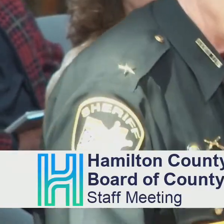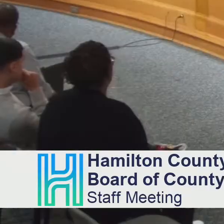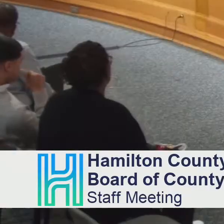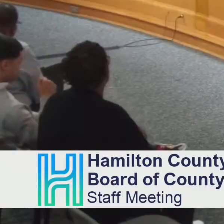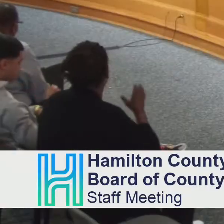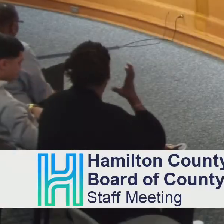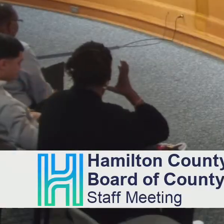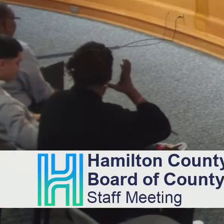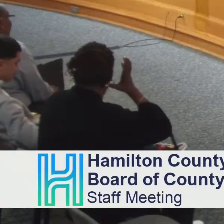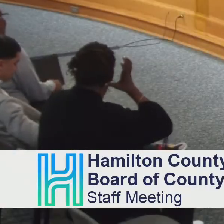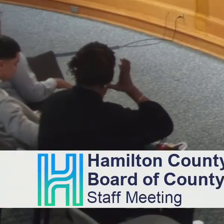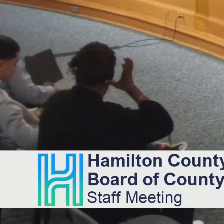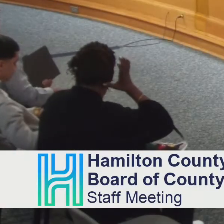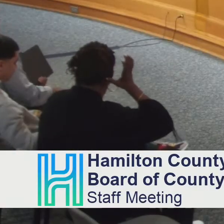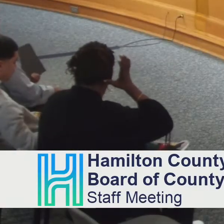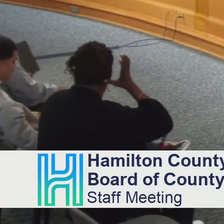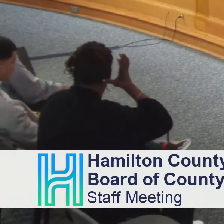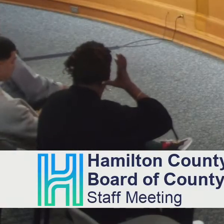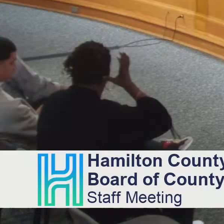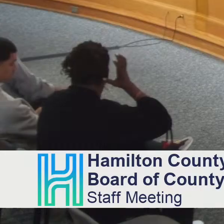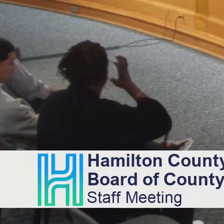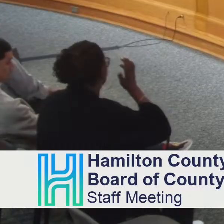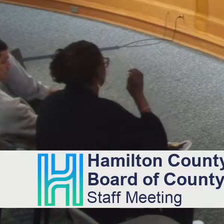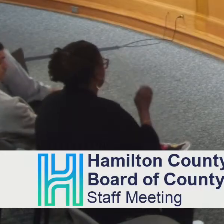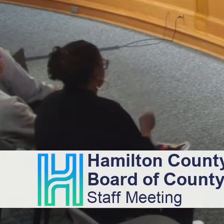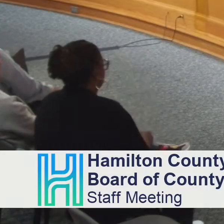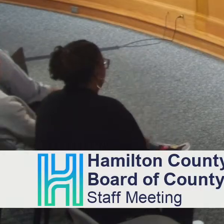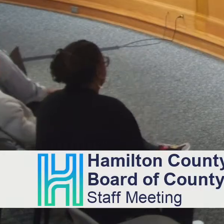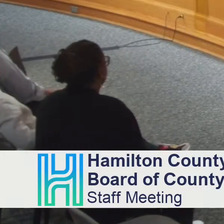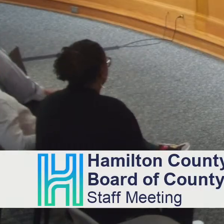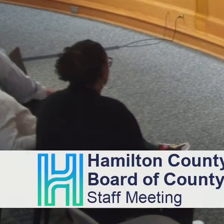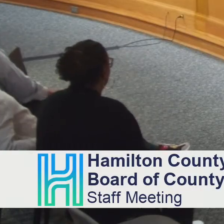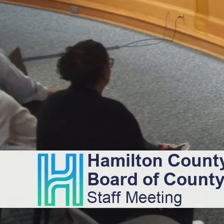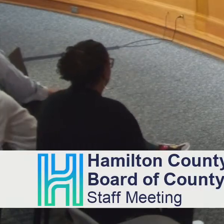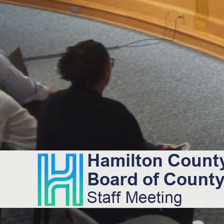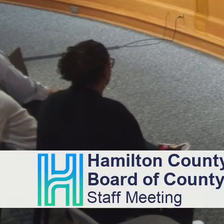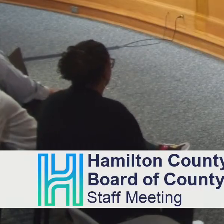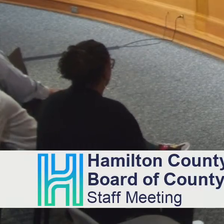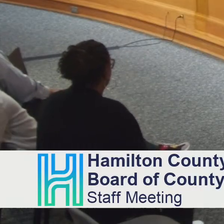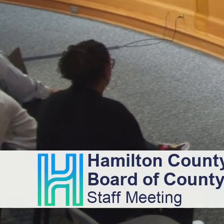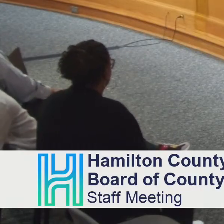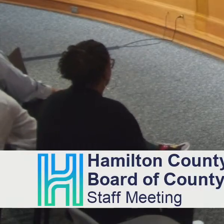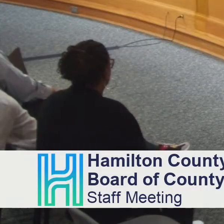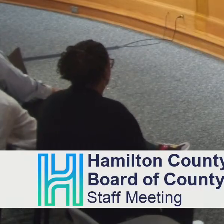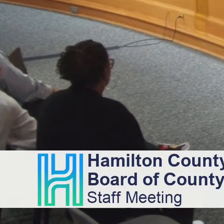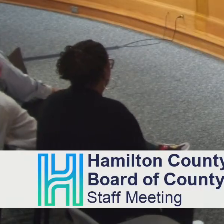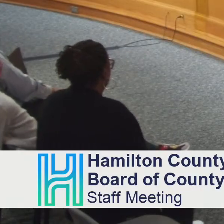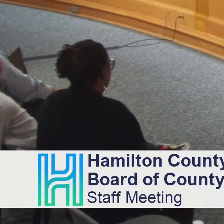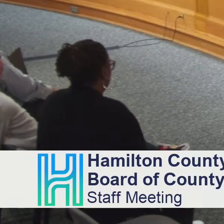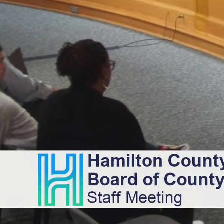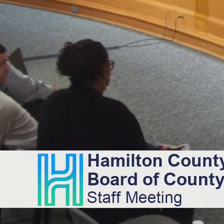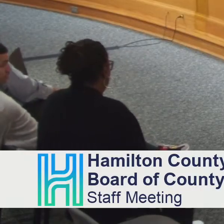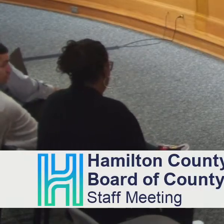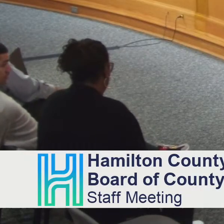Thank you. Thank you all for coming in. Appreciate it. All right. We're going to go back up to MSD.